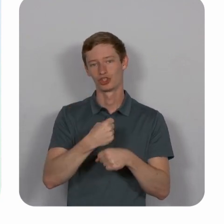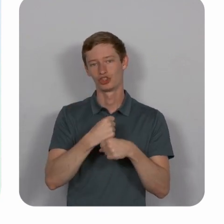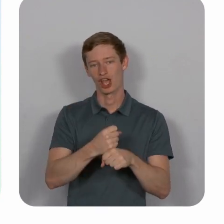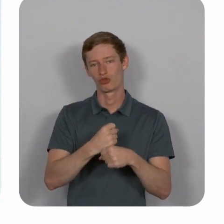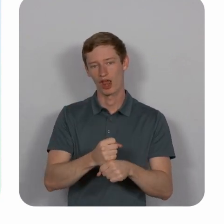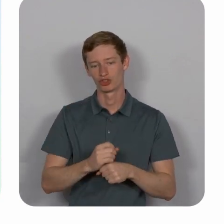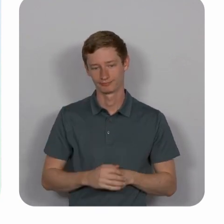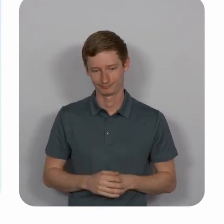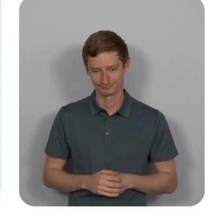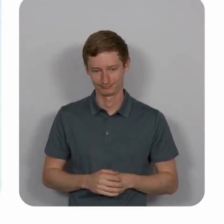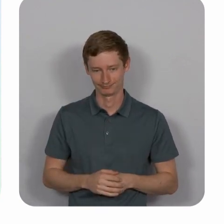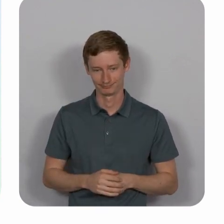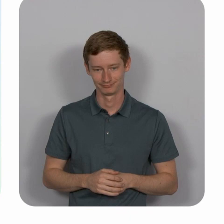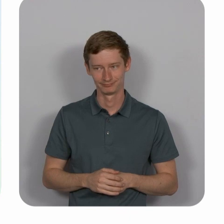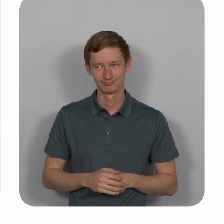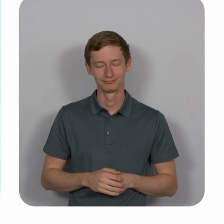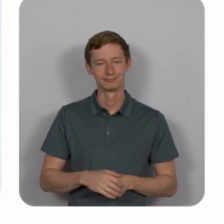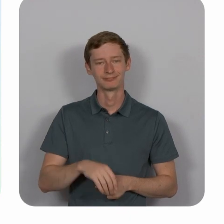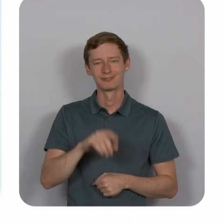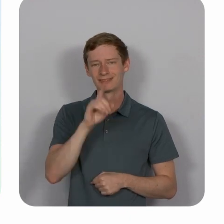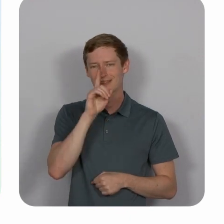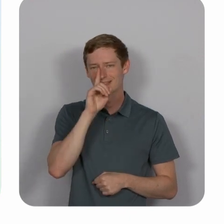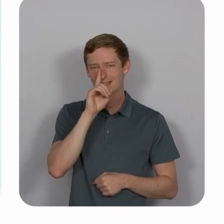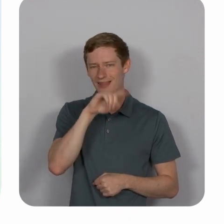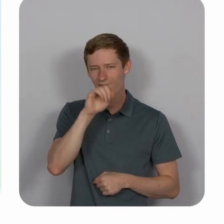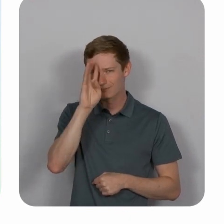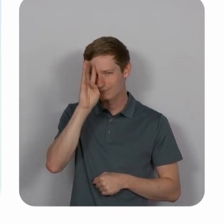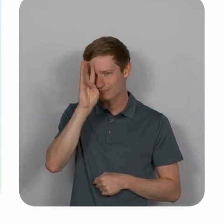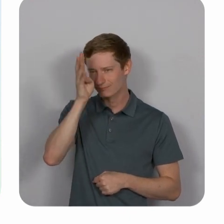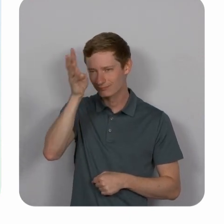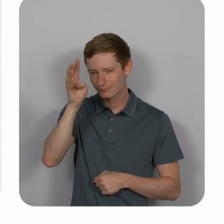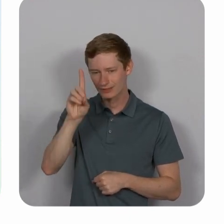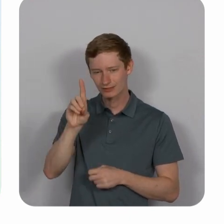Synthetically generated data is cost effective